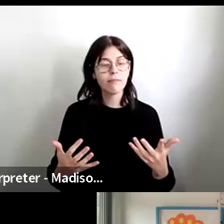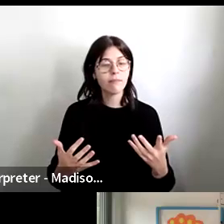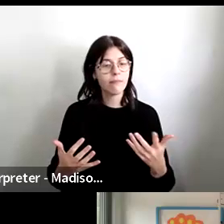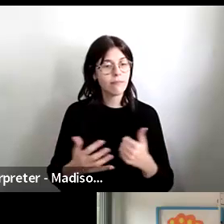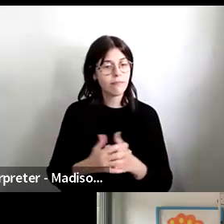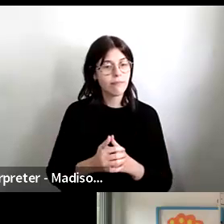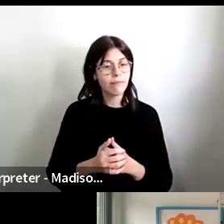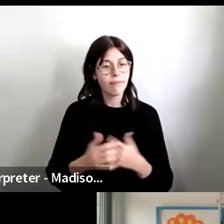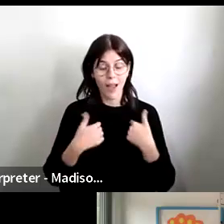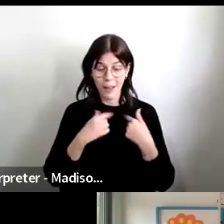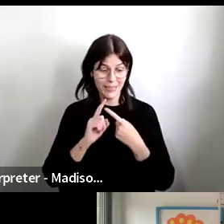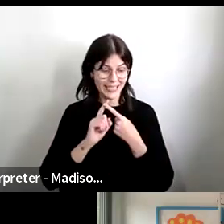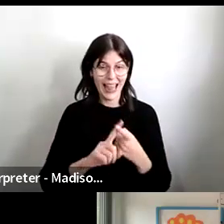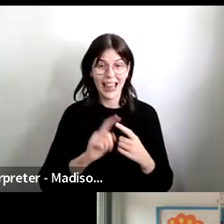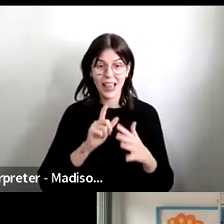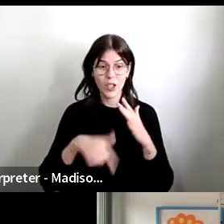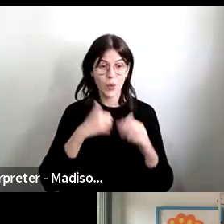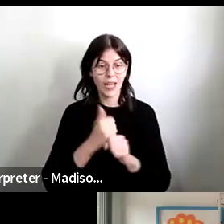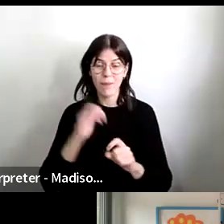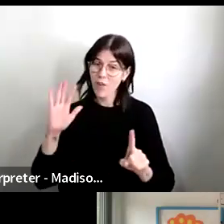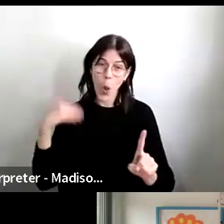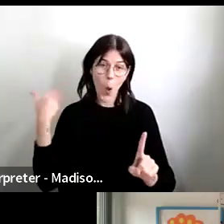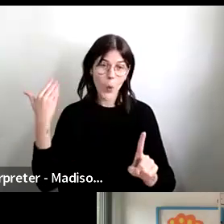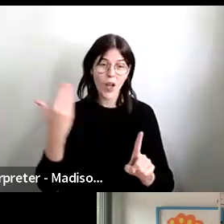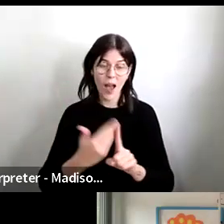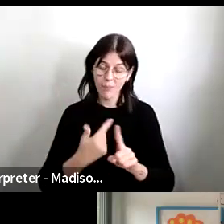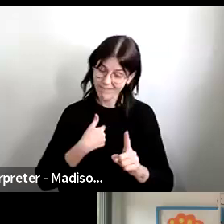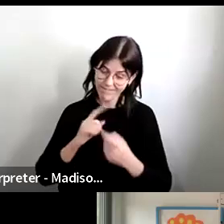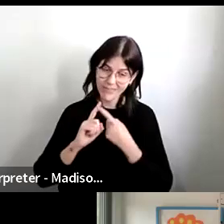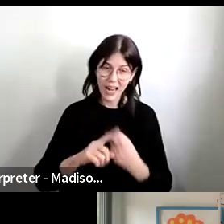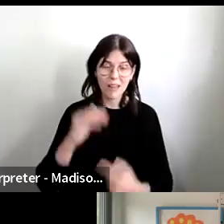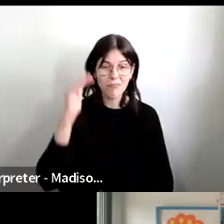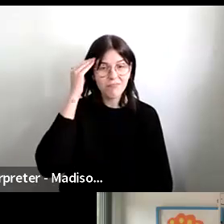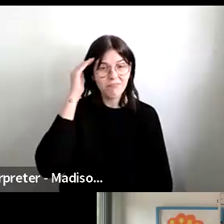I'm still doing it after a really long time and I've never had a bad experience. I feel